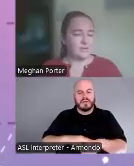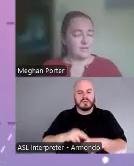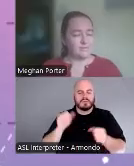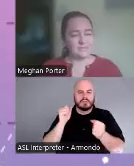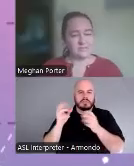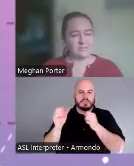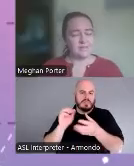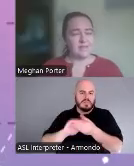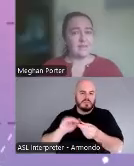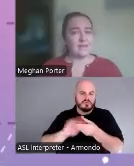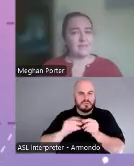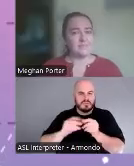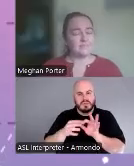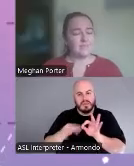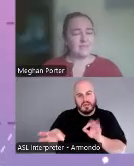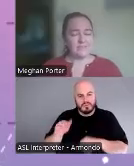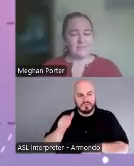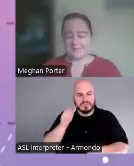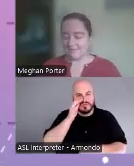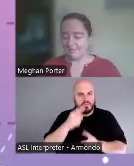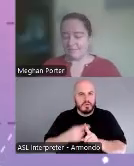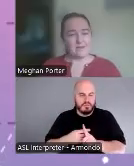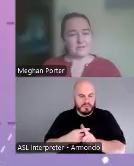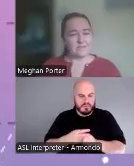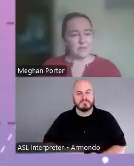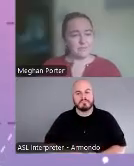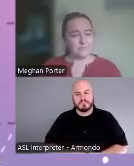were able to get that to work out so well.